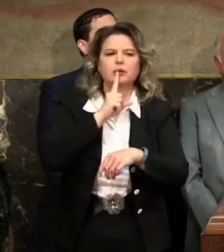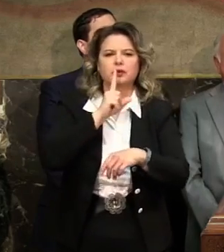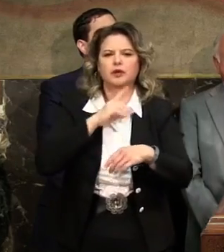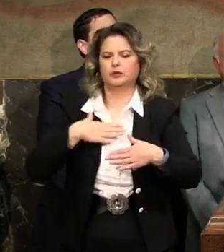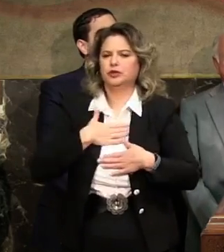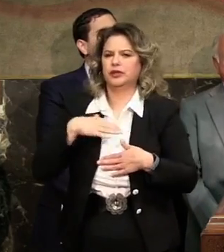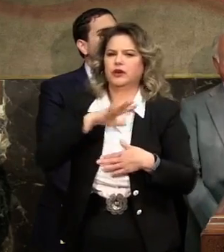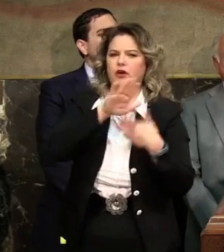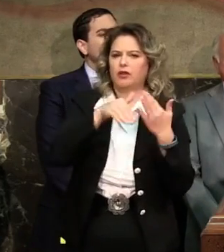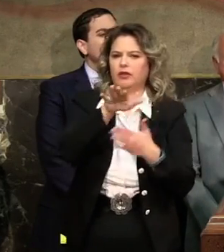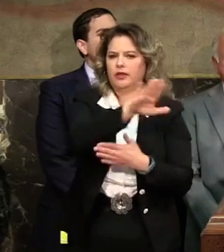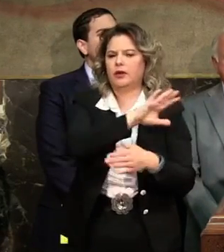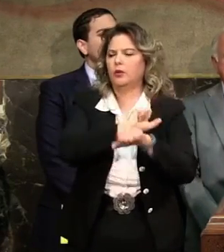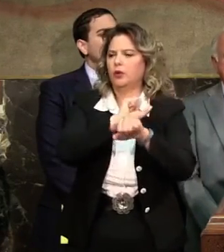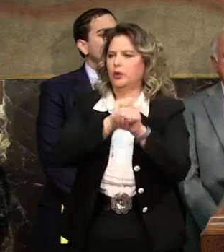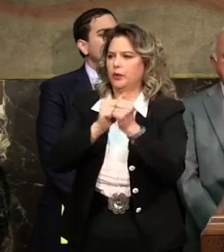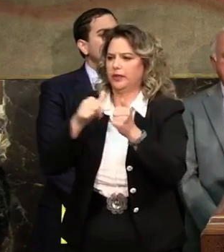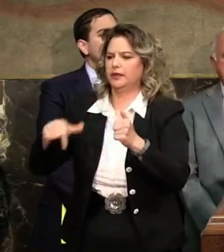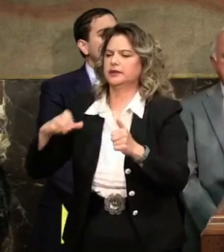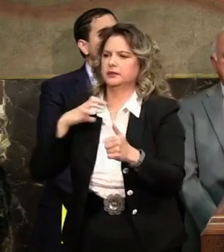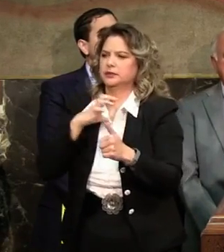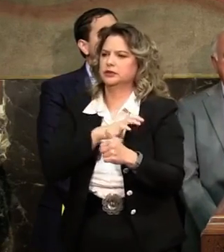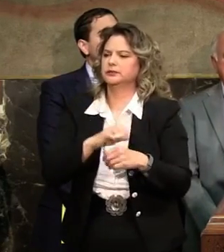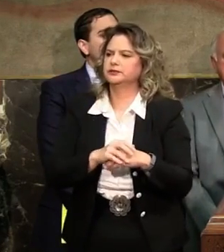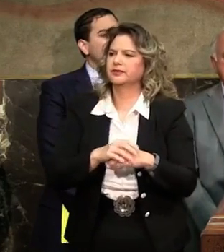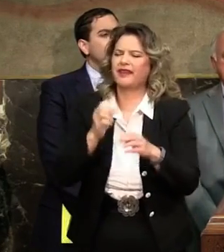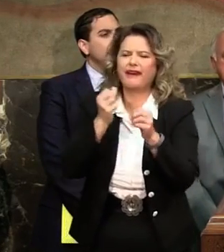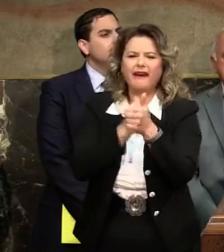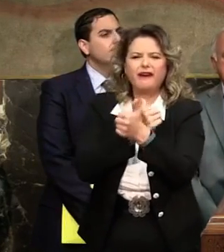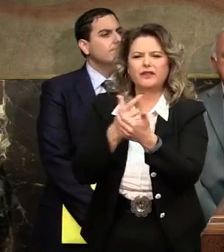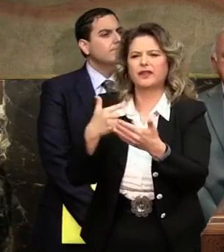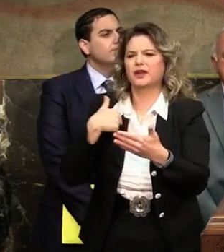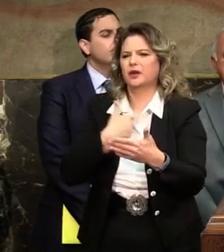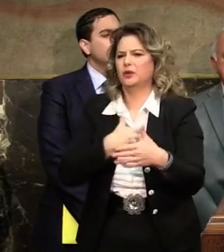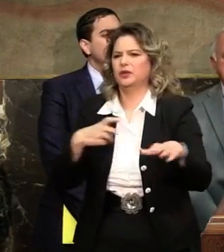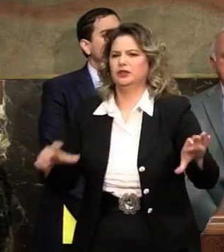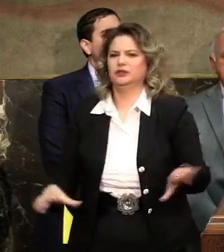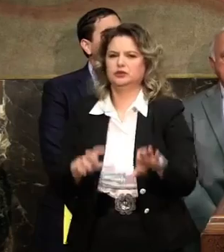we everything that we do as judges is